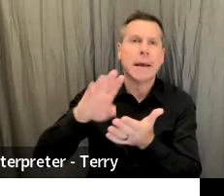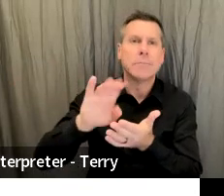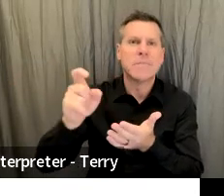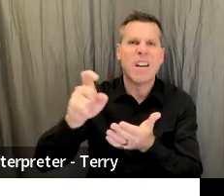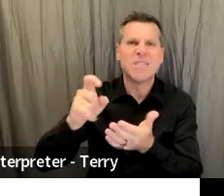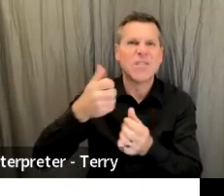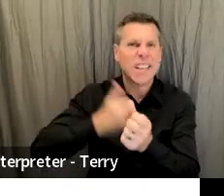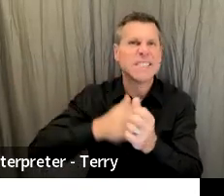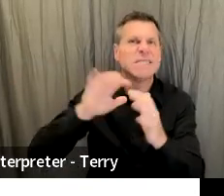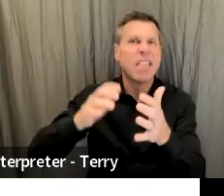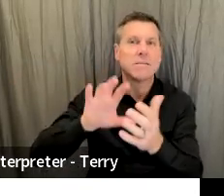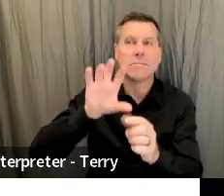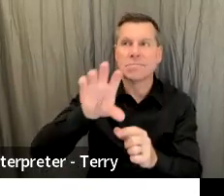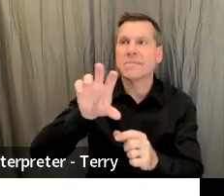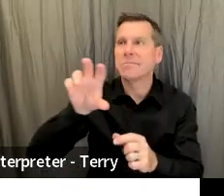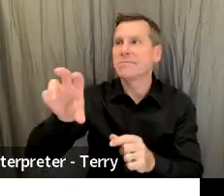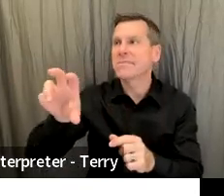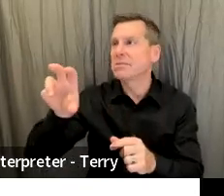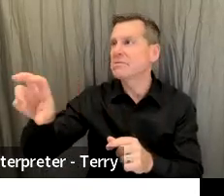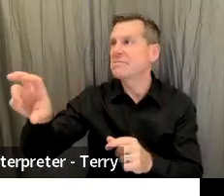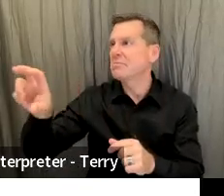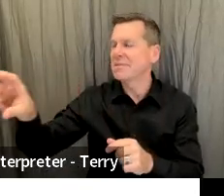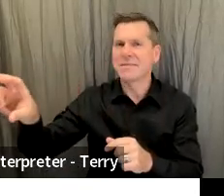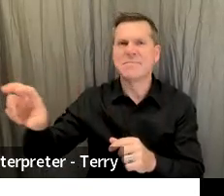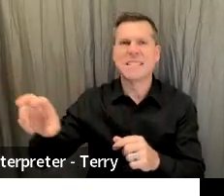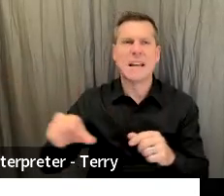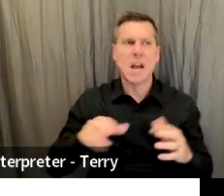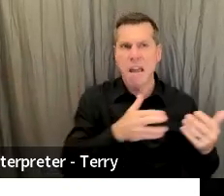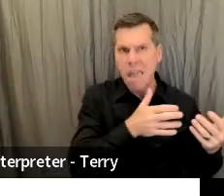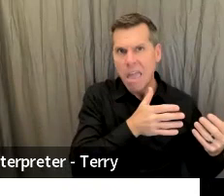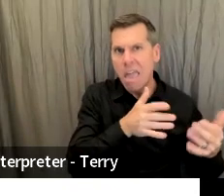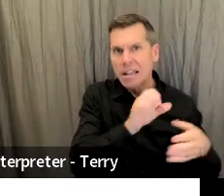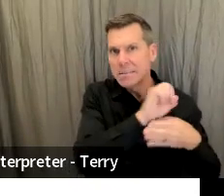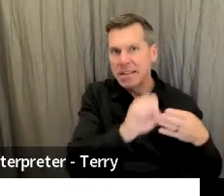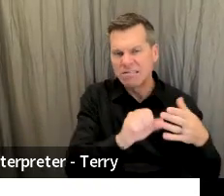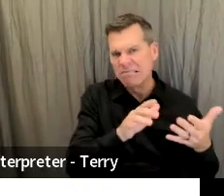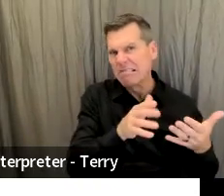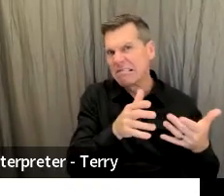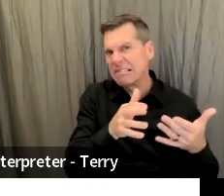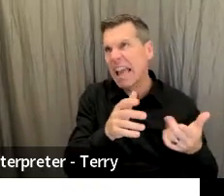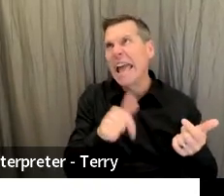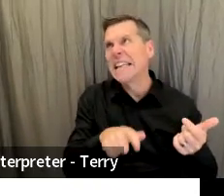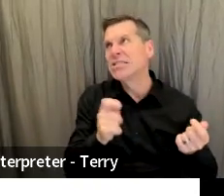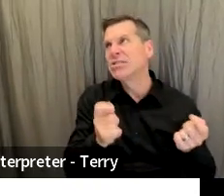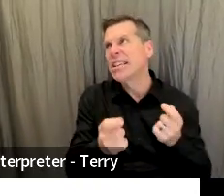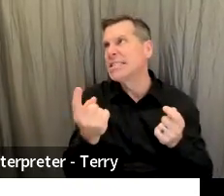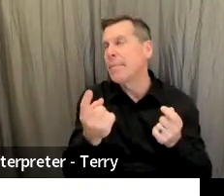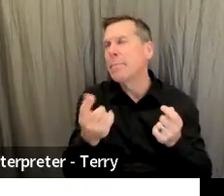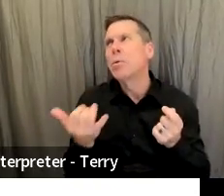So I guess I'm going through the semester, and I know I need to change something, but I don't want to change it in the current course